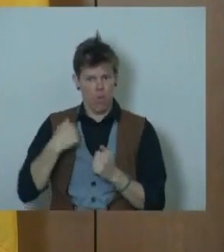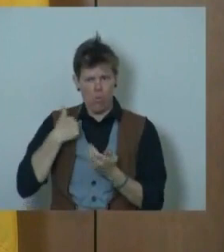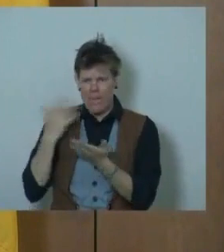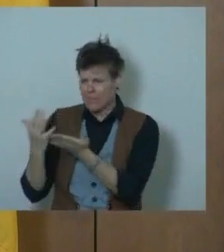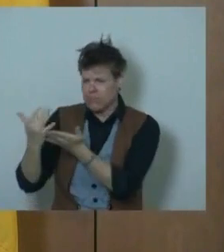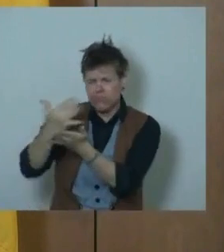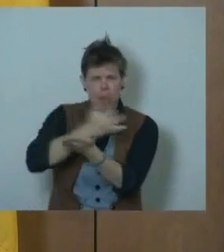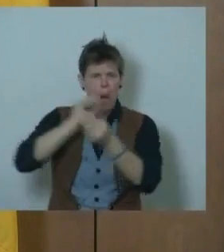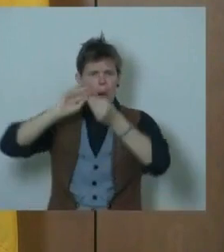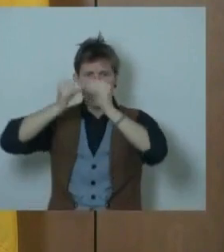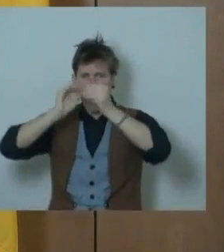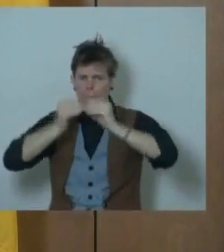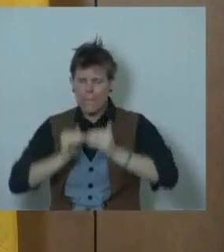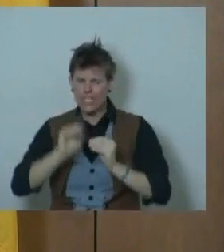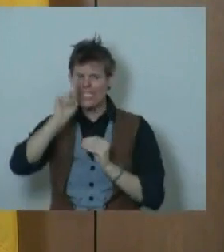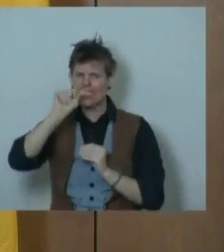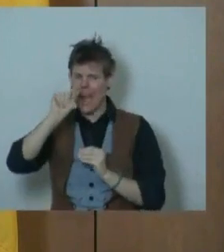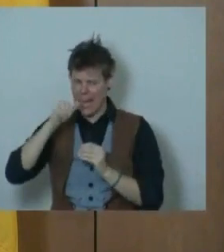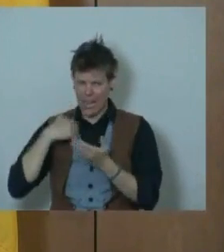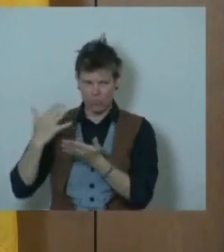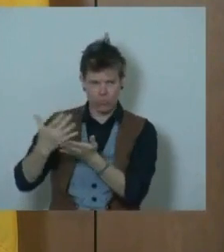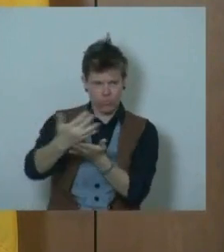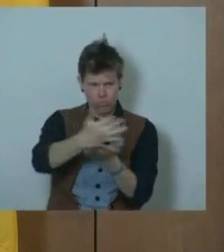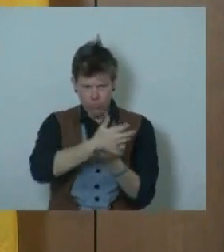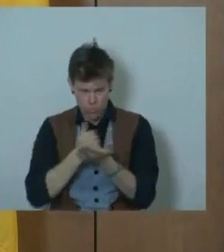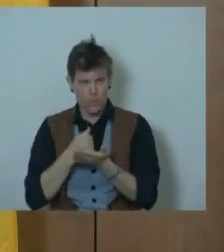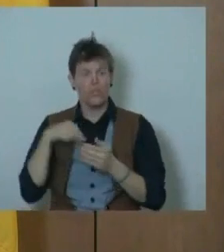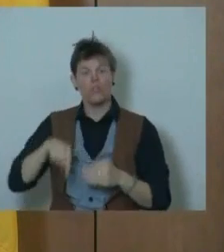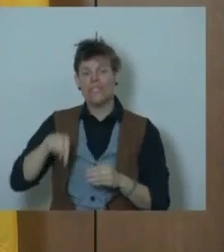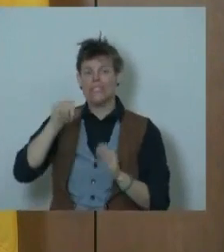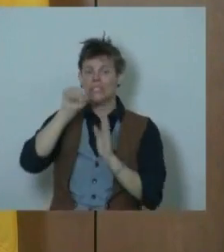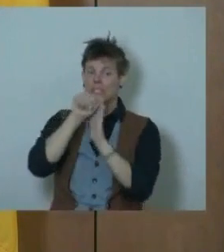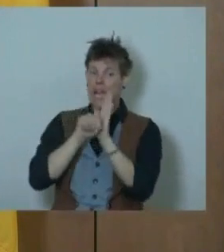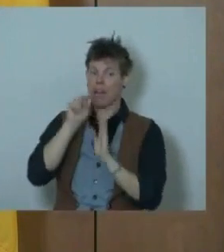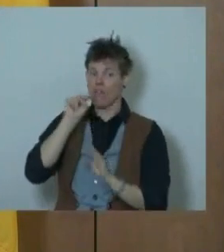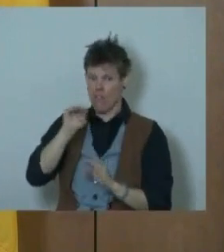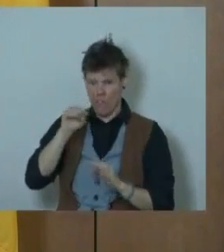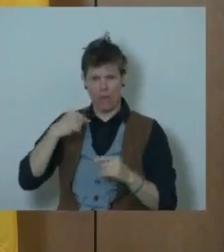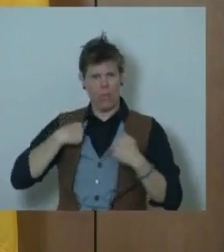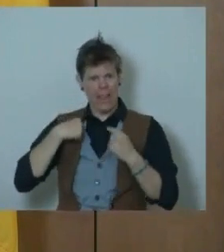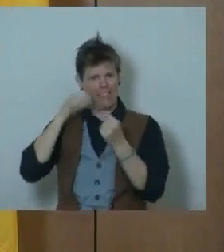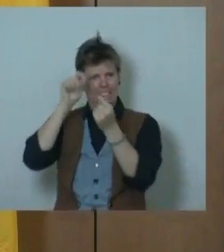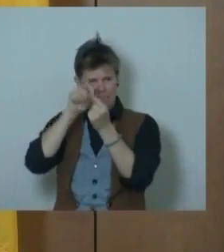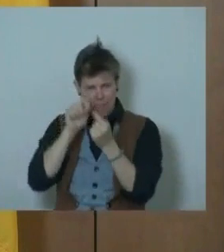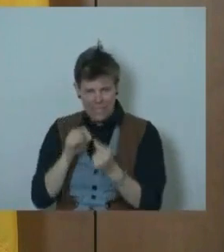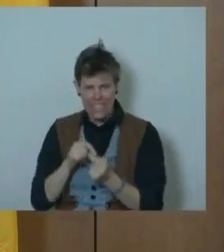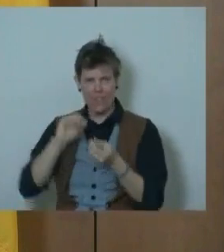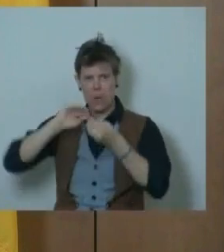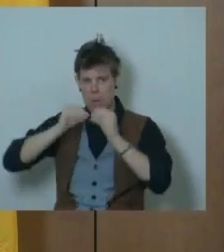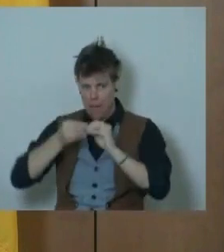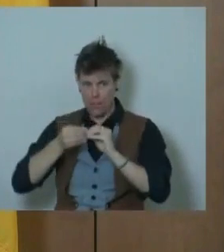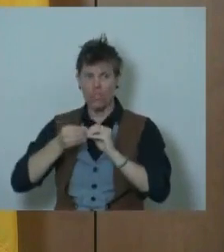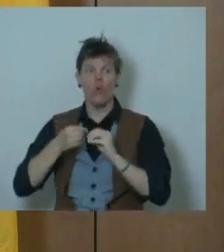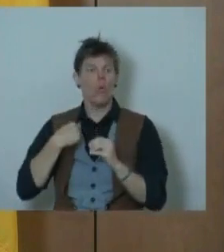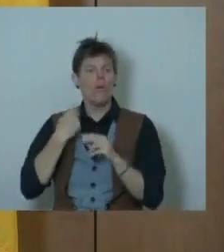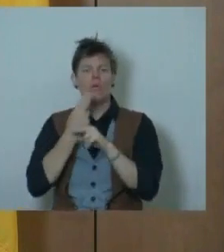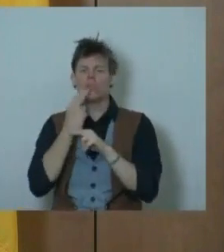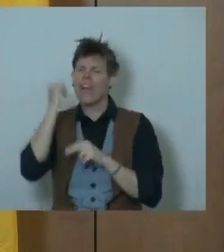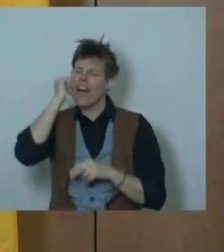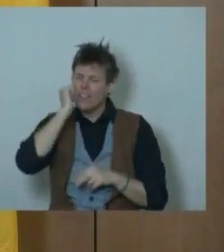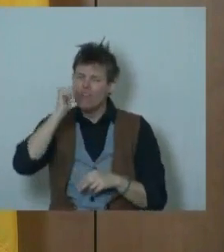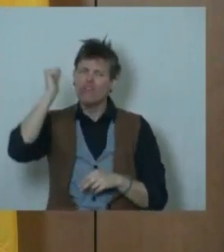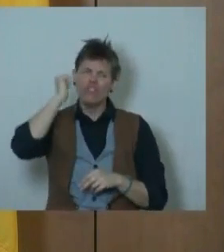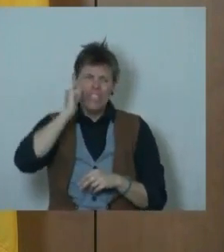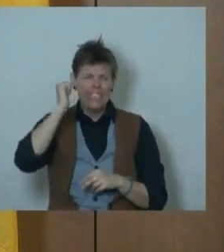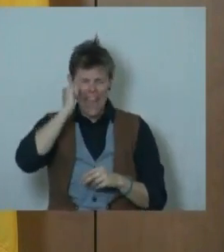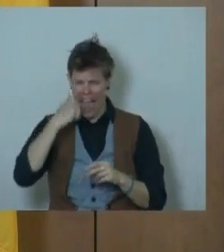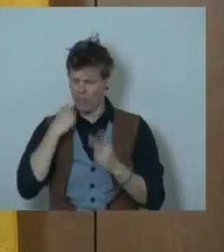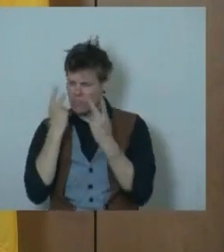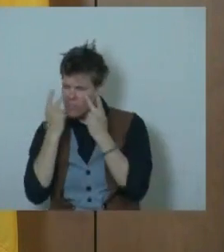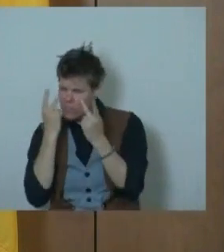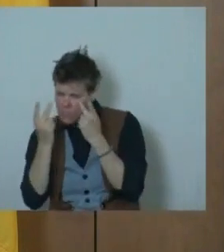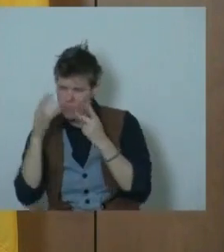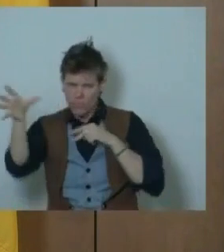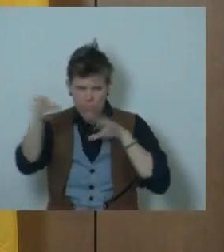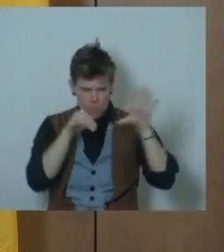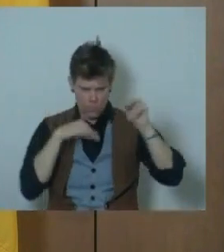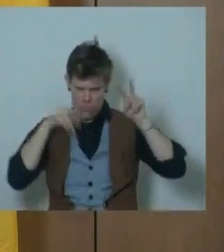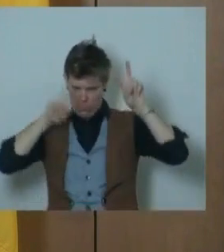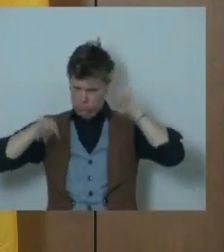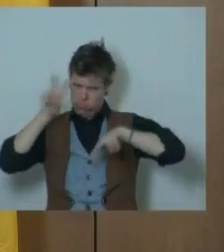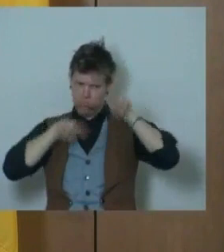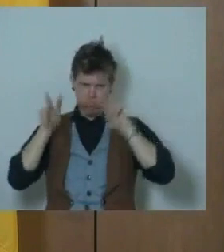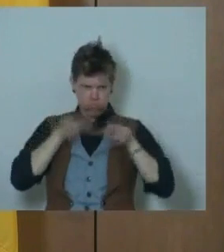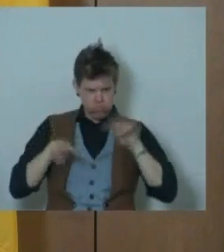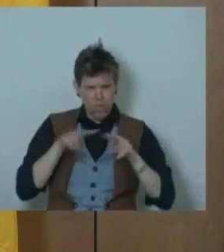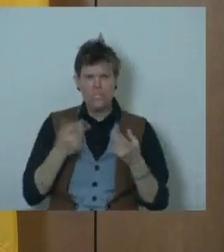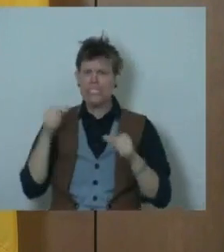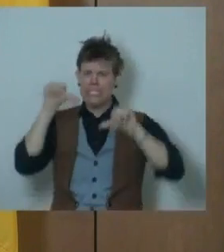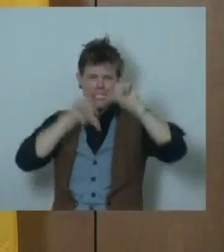THE REASON WE HAVE SOME NEW THINGS TO TALK ABOUT IN THE STATE IS BECAUSE THE DATA WE ARE USING, AS YOU HEARD BEFORE, WE USE NEW MEXICO-SPECIFIC DATA.